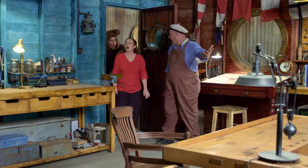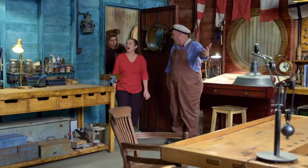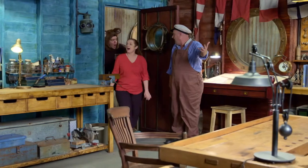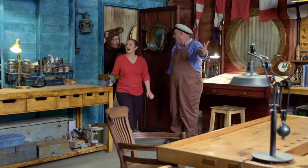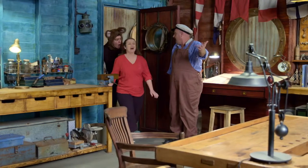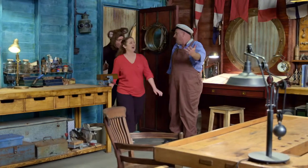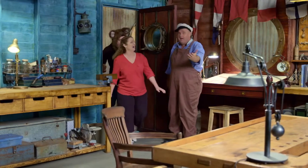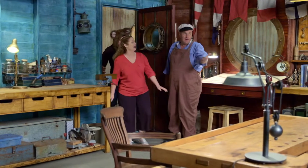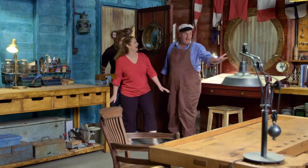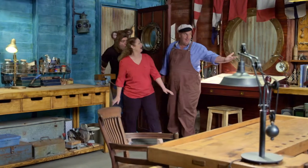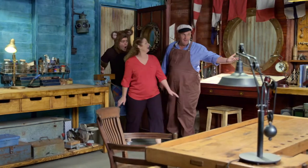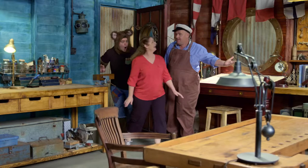Da-daa!